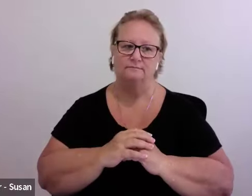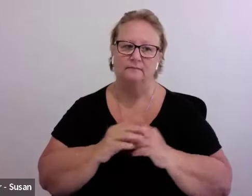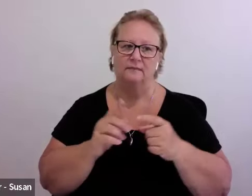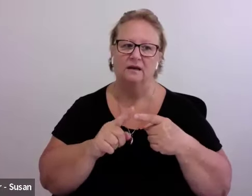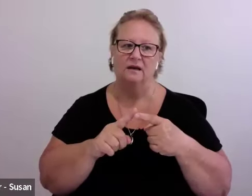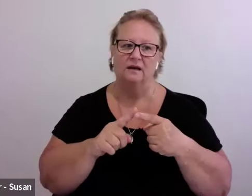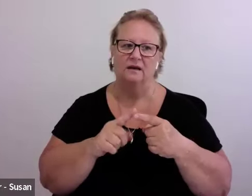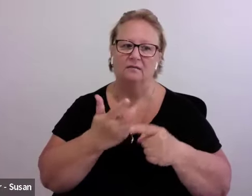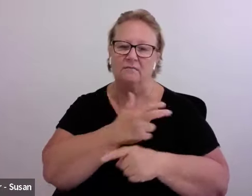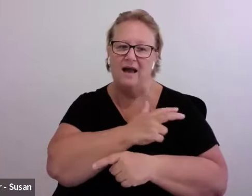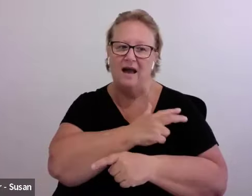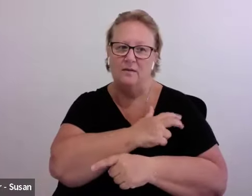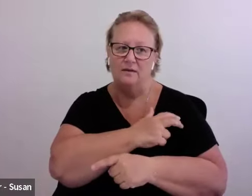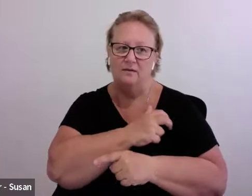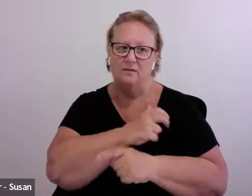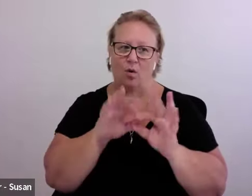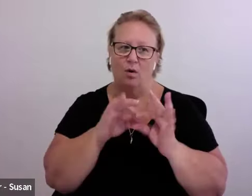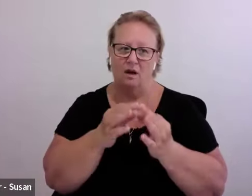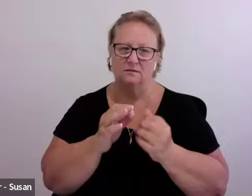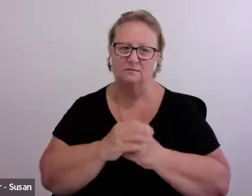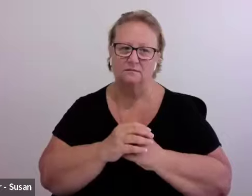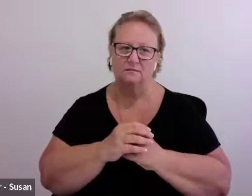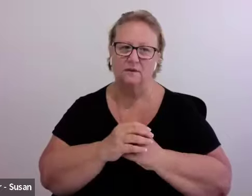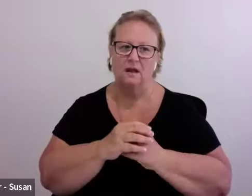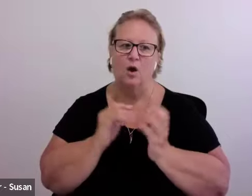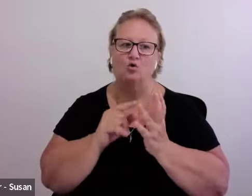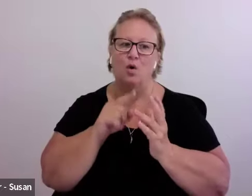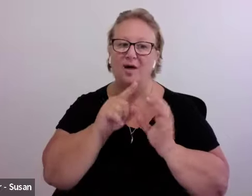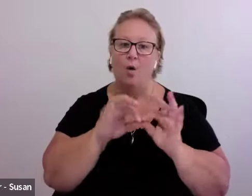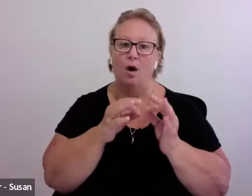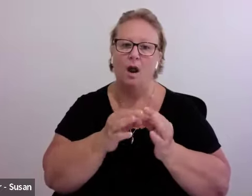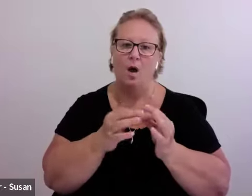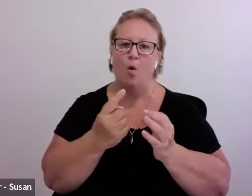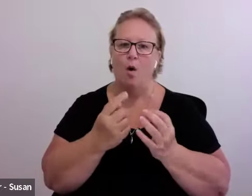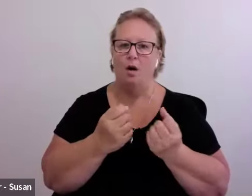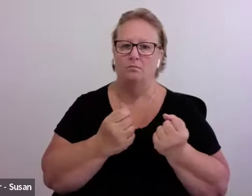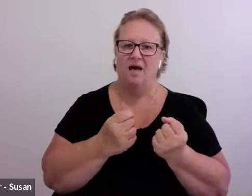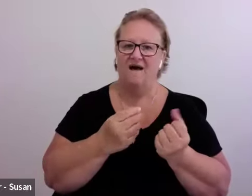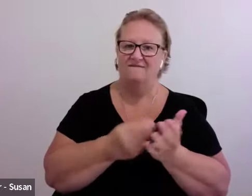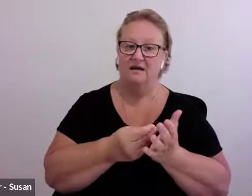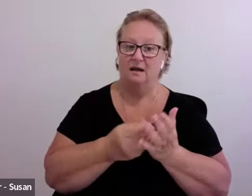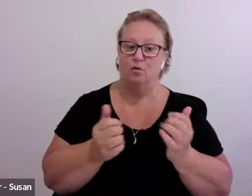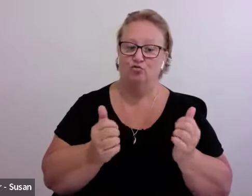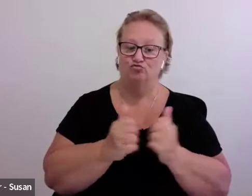What you will see here are the fee key parts of a strong research team for this funding round. First the